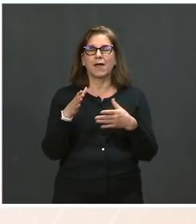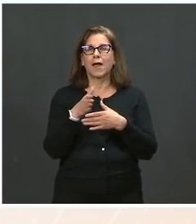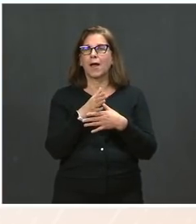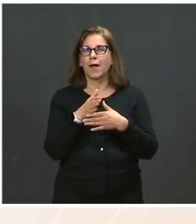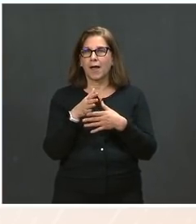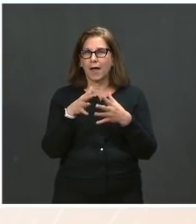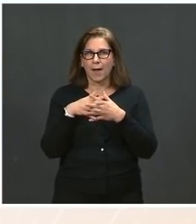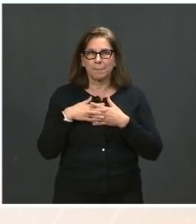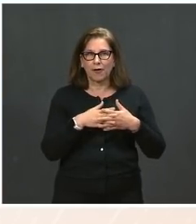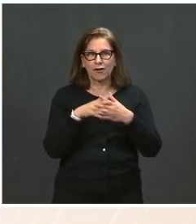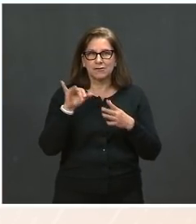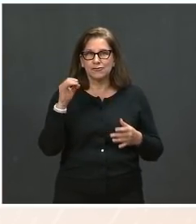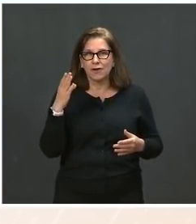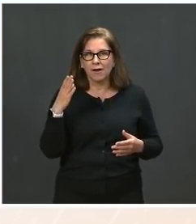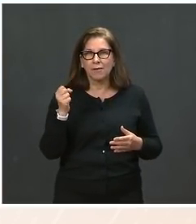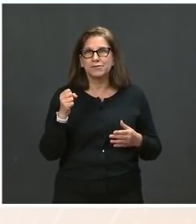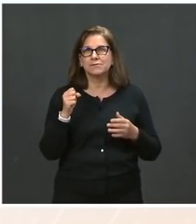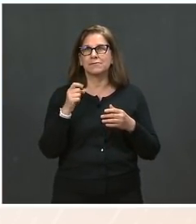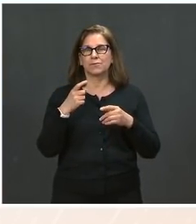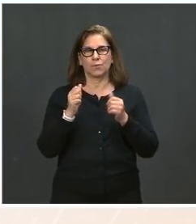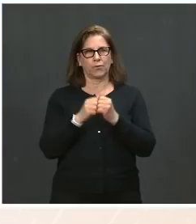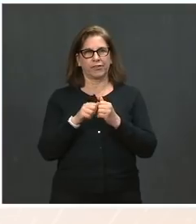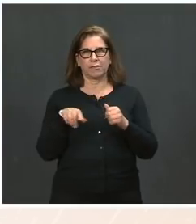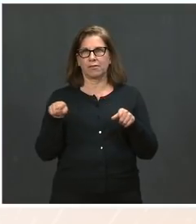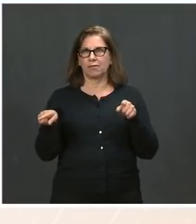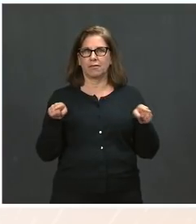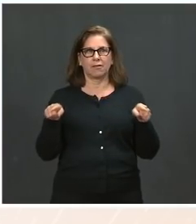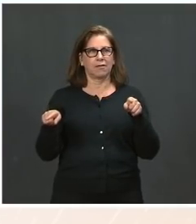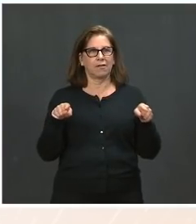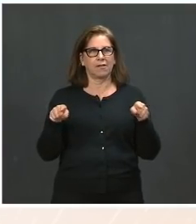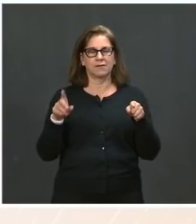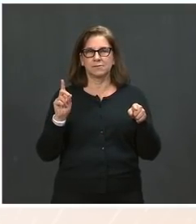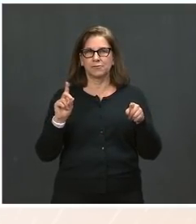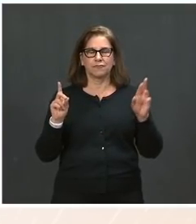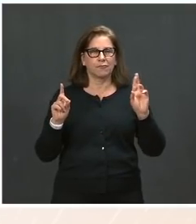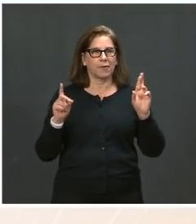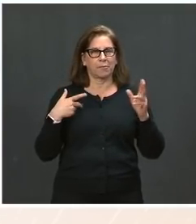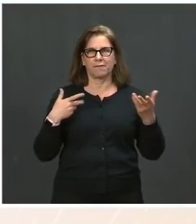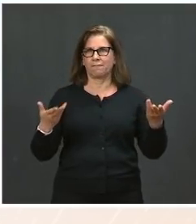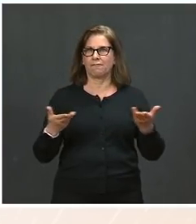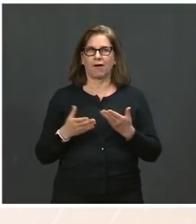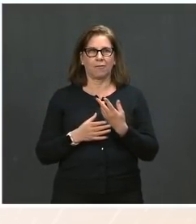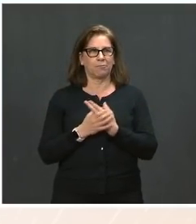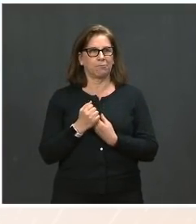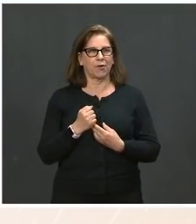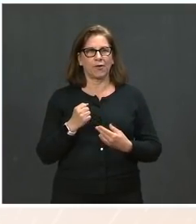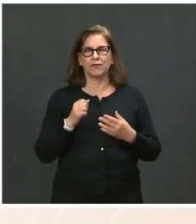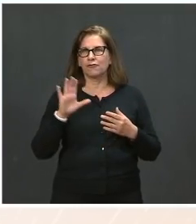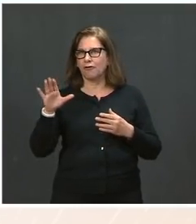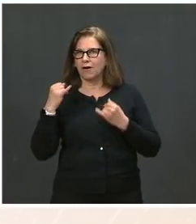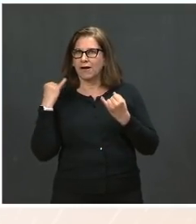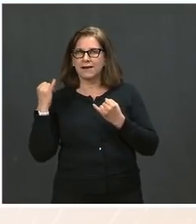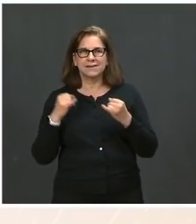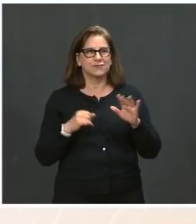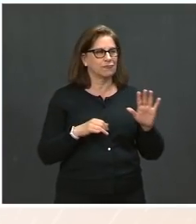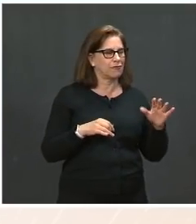That's why he's going to invite Democrats and Republicans here. That's why he's going to hear from them on their ideas that they've already put forward.